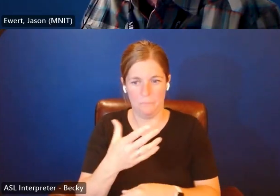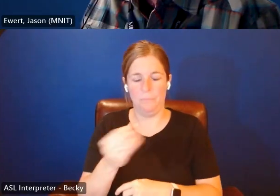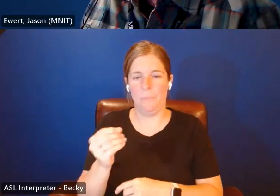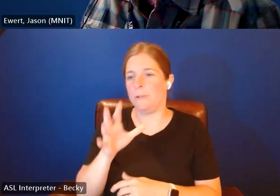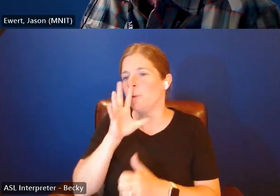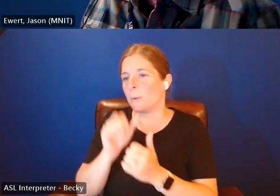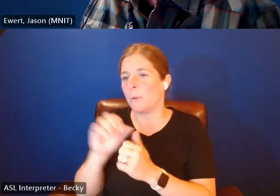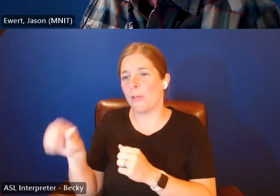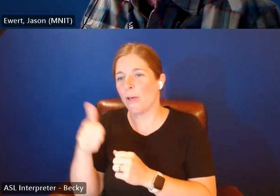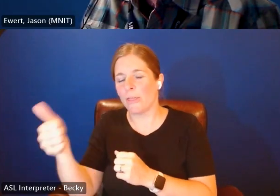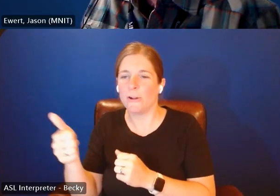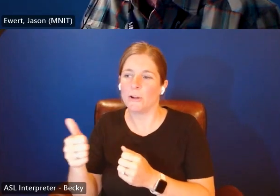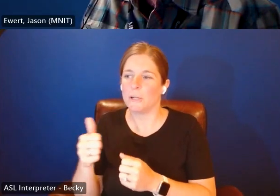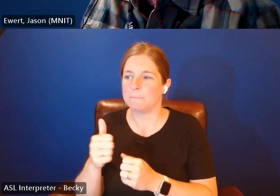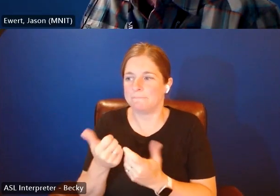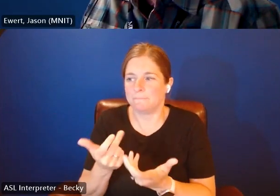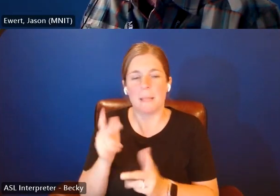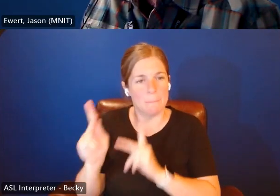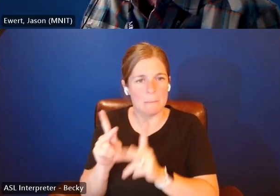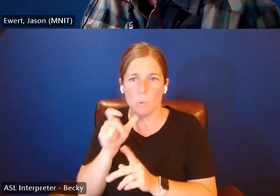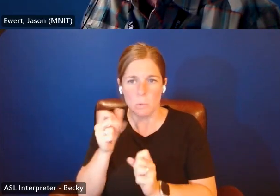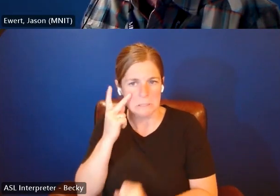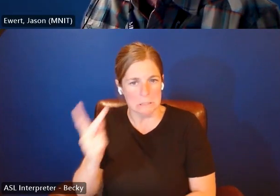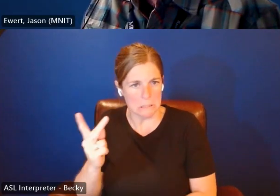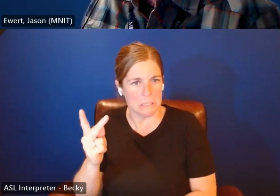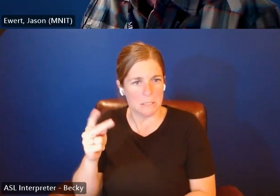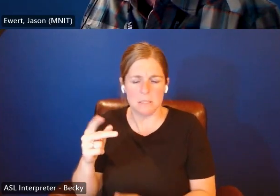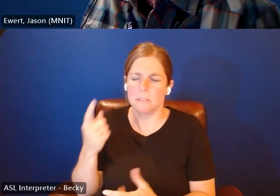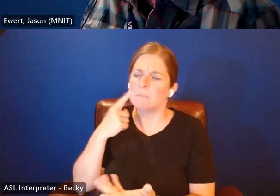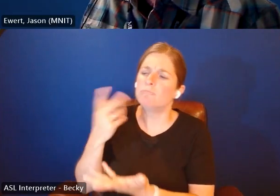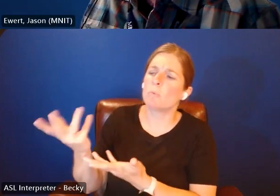And so you can create a visual picture